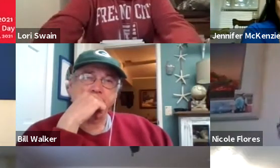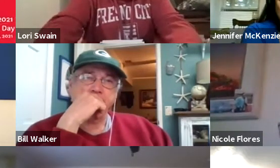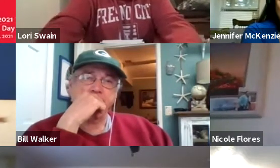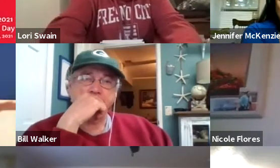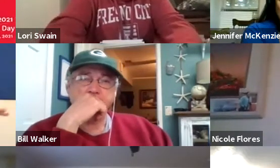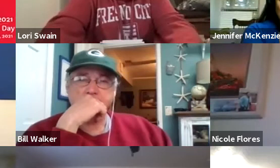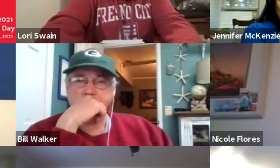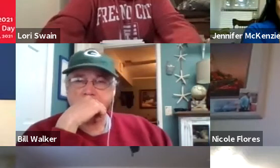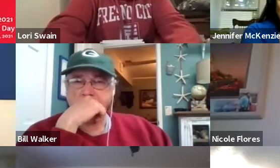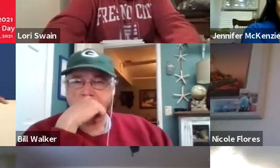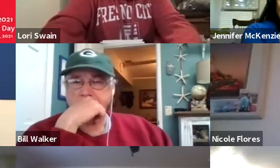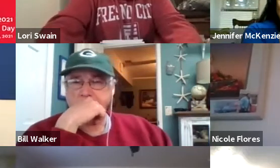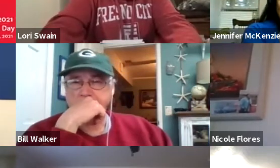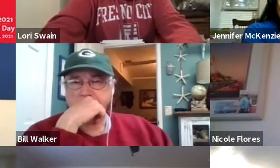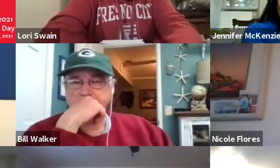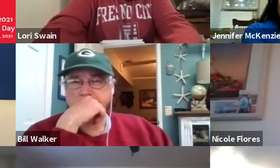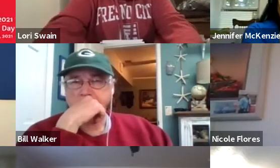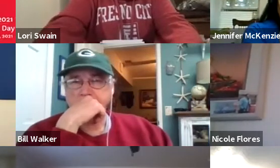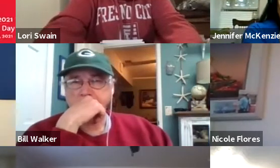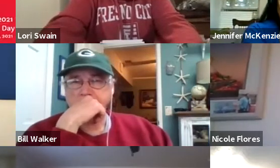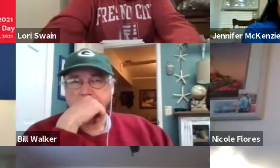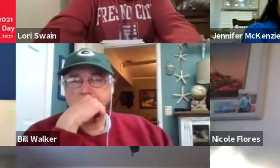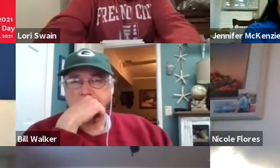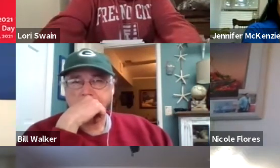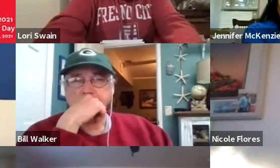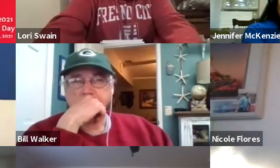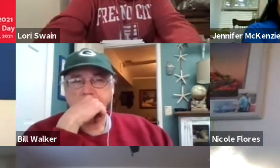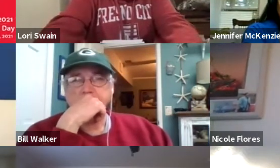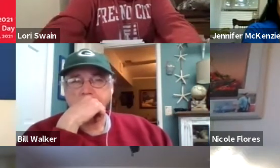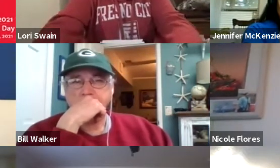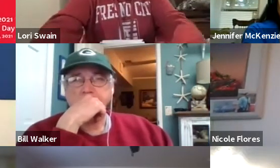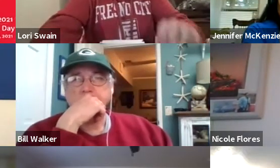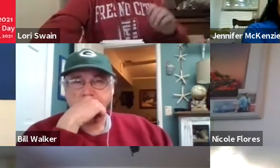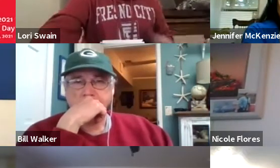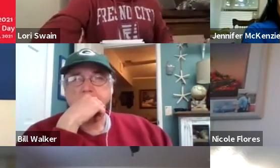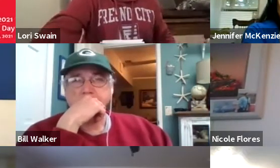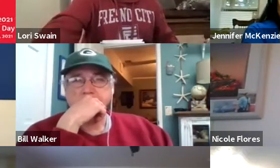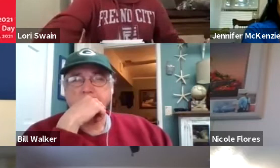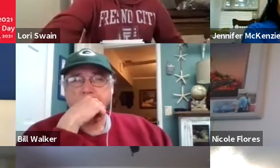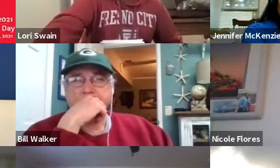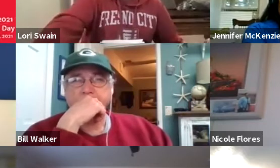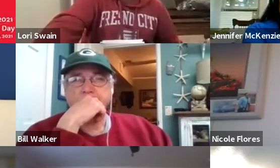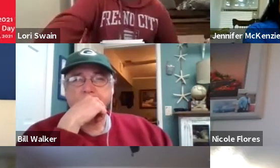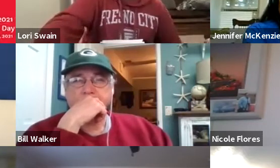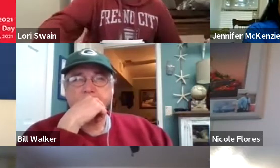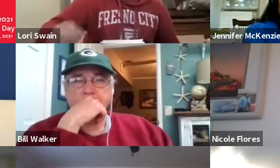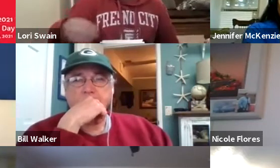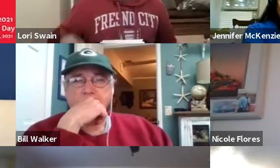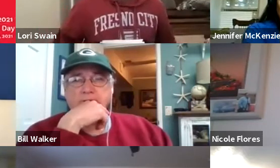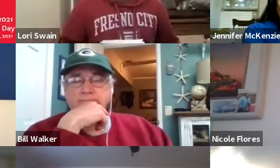the students. And not every student can make sense of our complex, convoluted system we have between the different colleges. So you